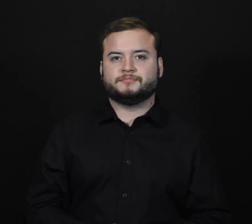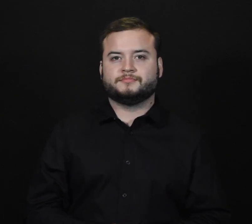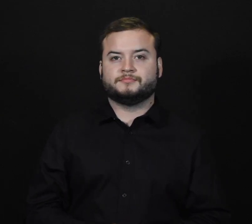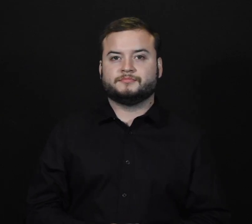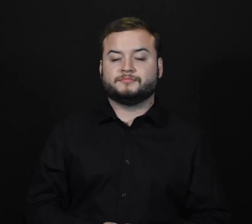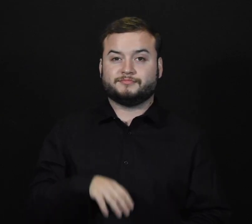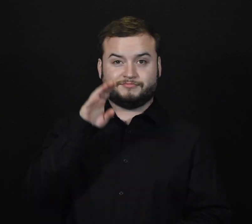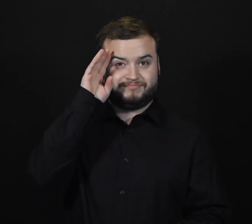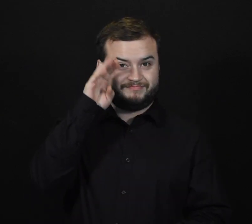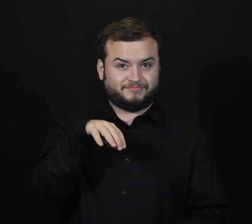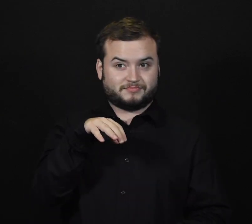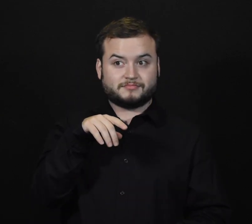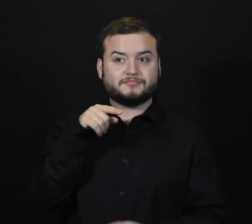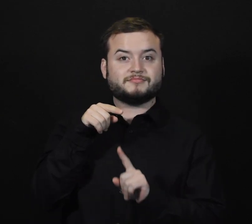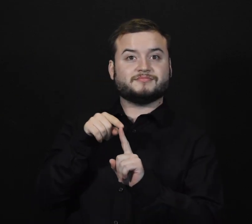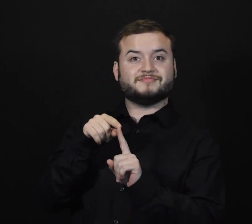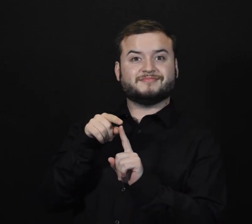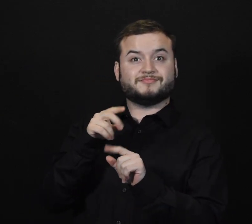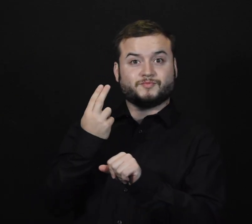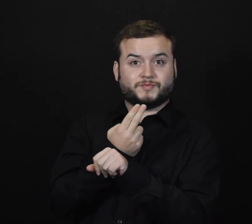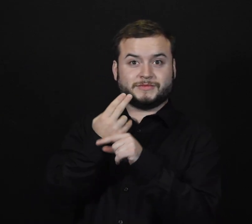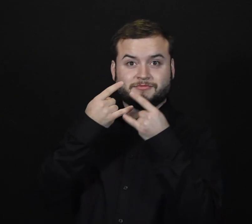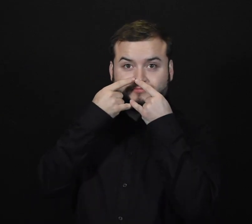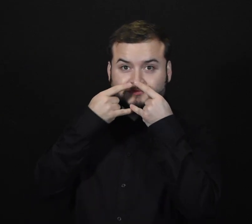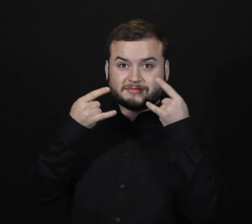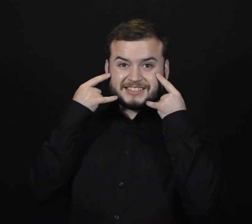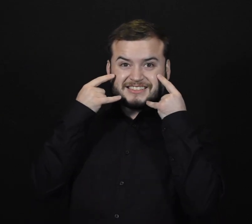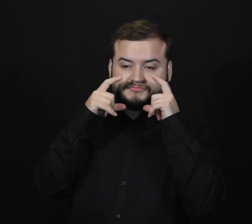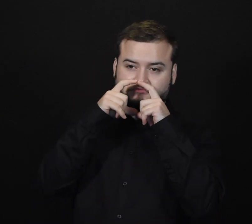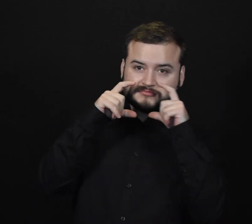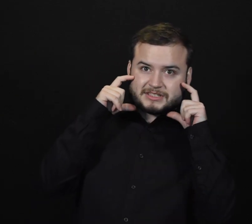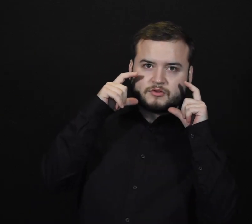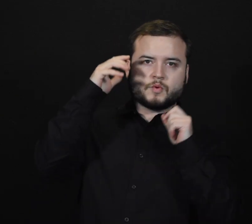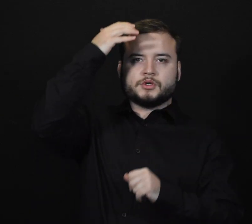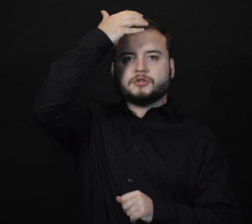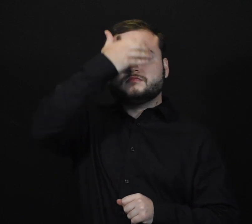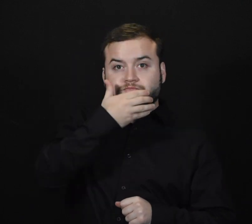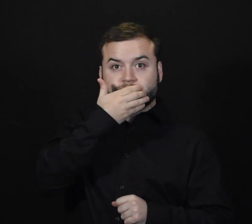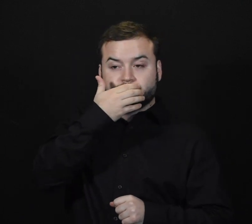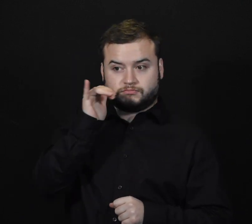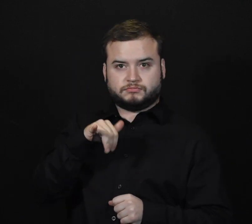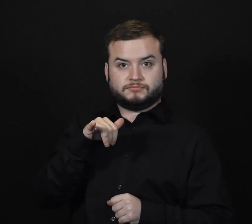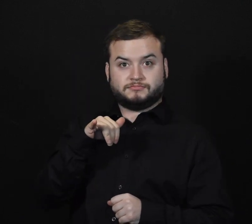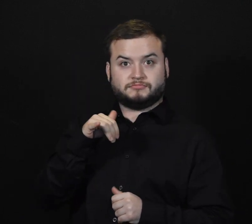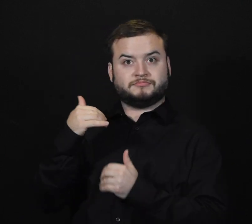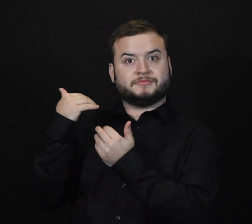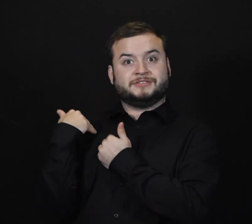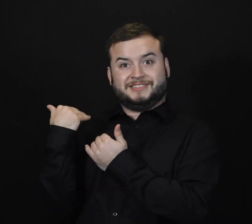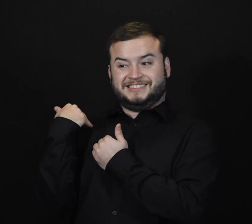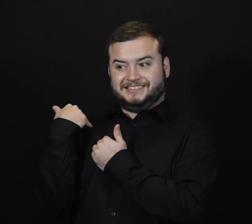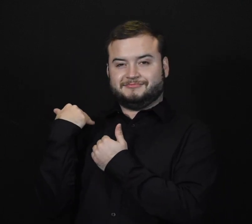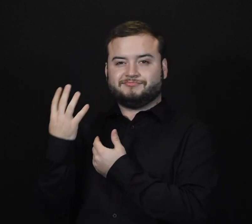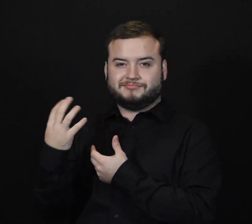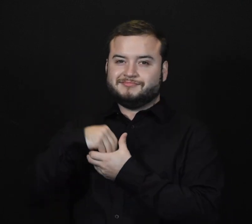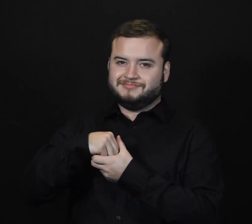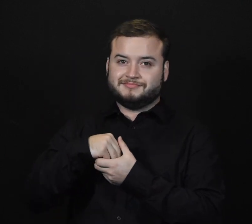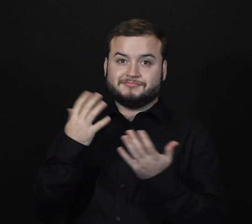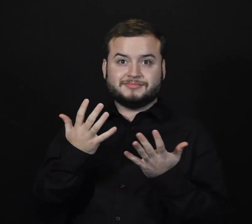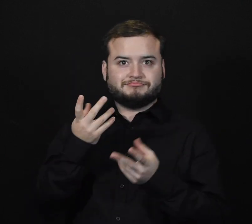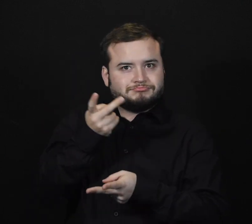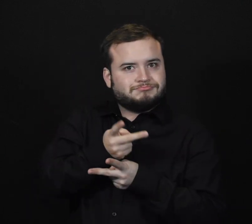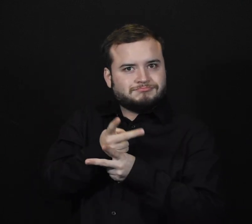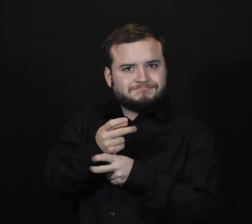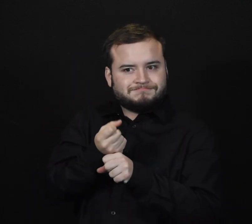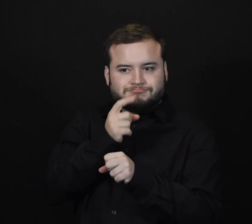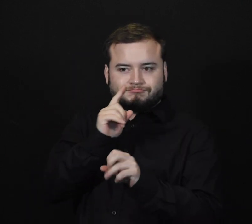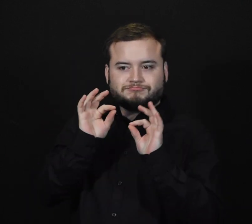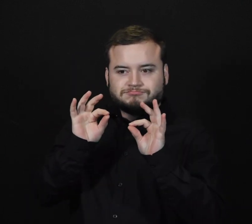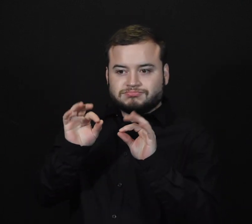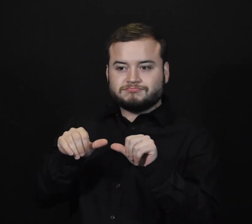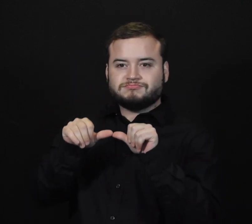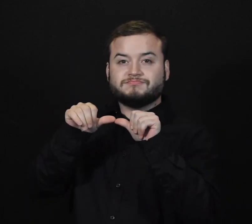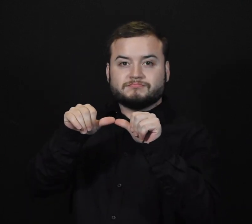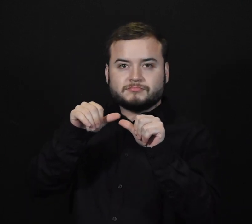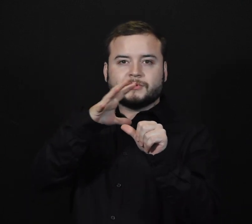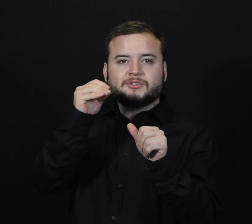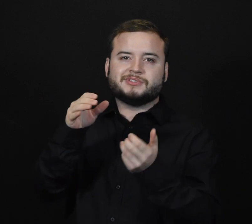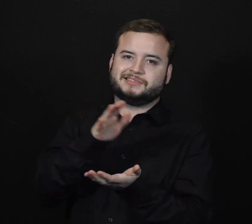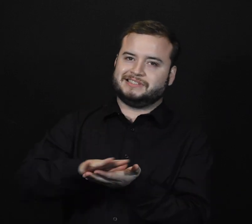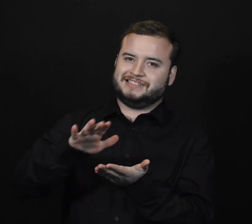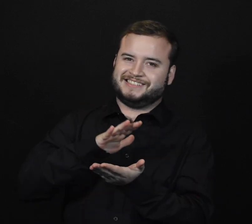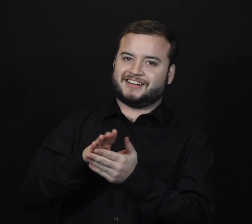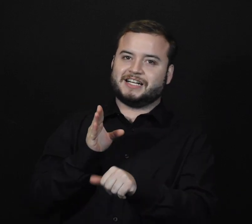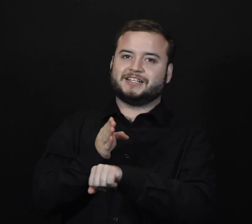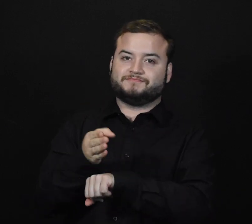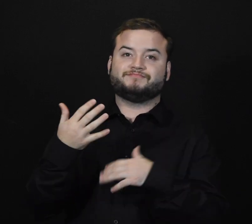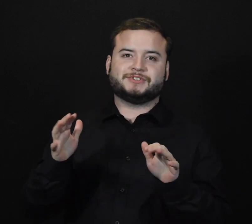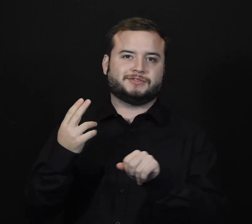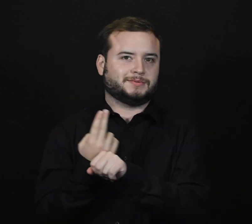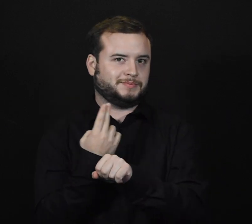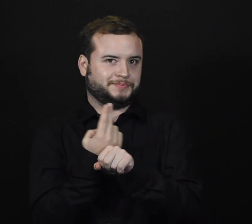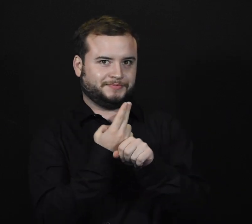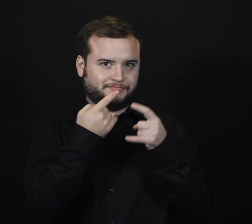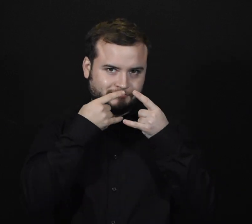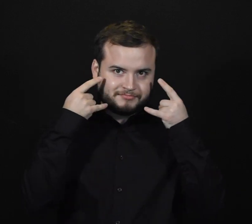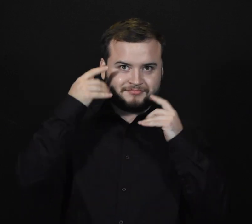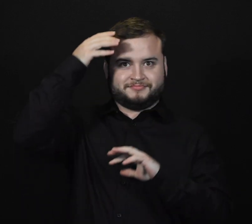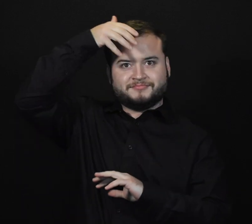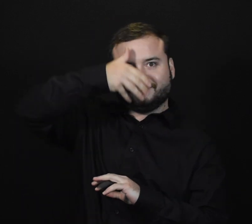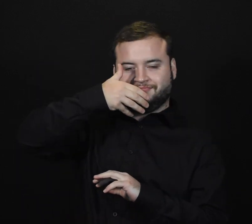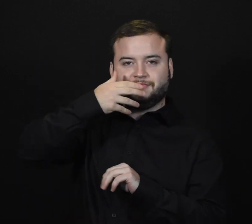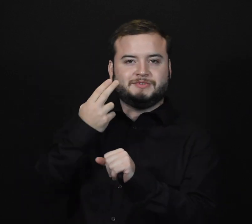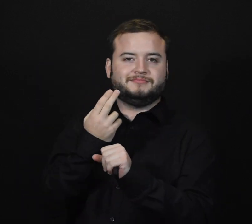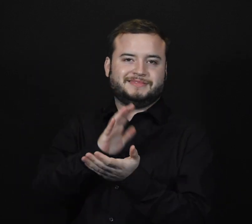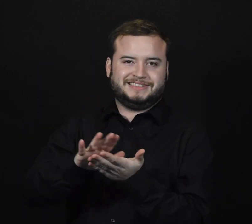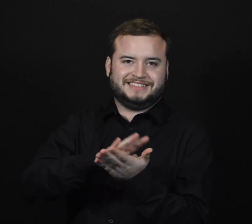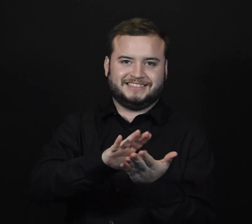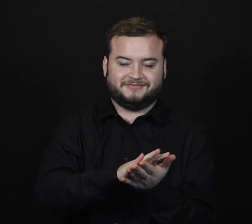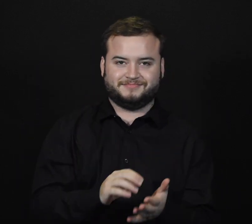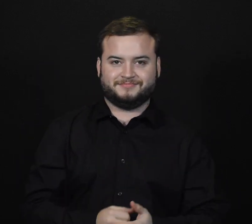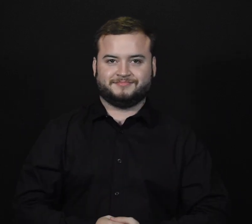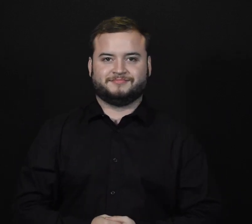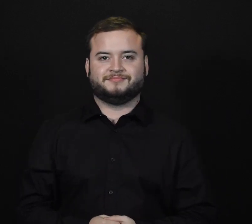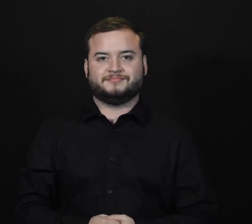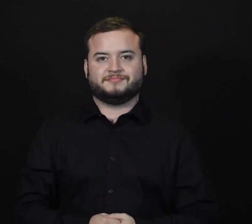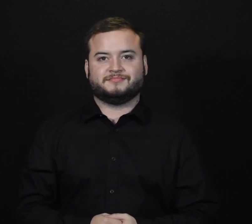Part of the responsibility of wearing masks and/or face shields is taking care of them and cleaning them after wearing them.